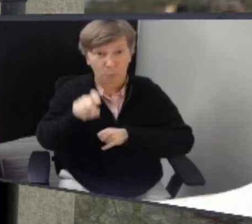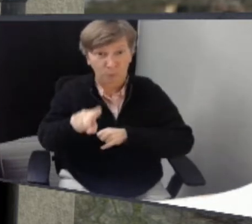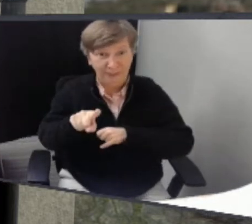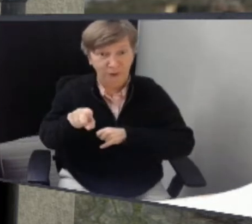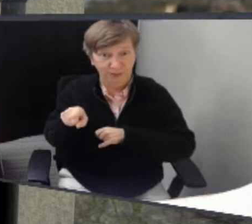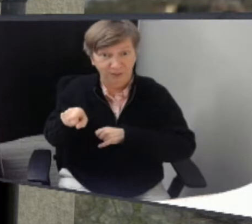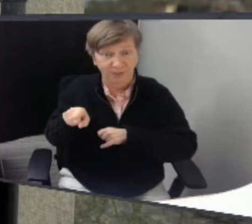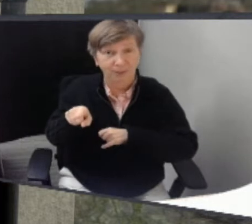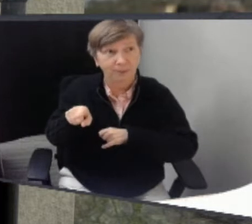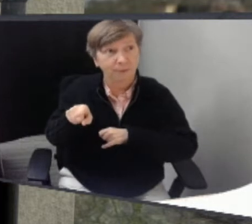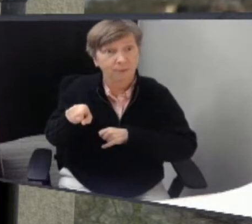Very standard.